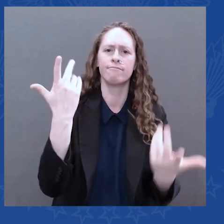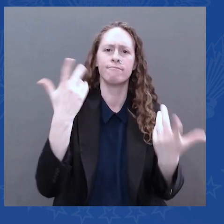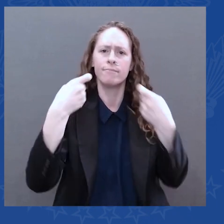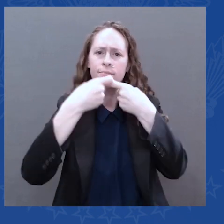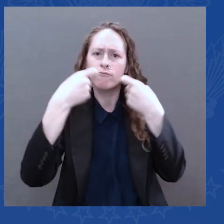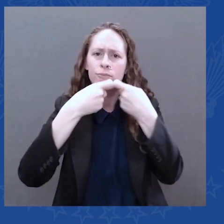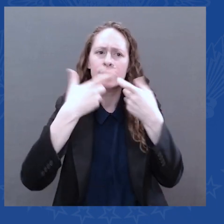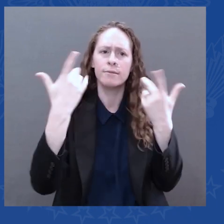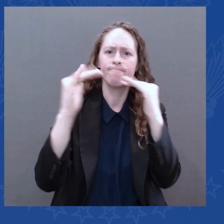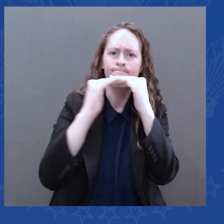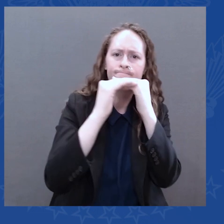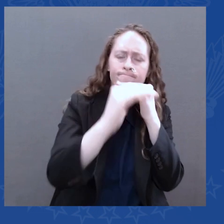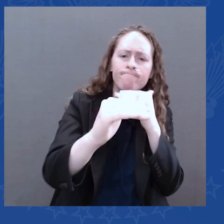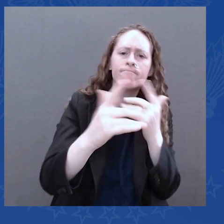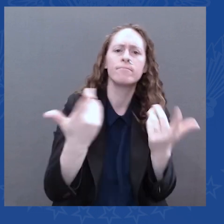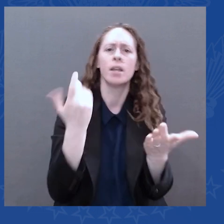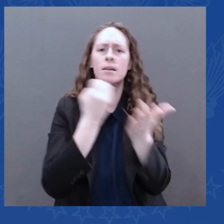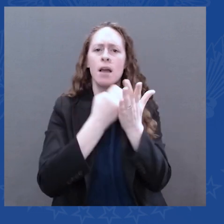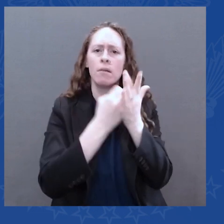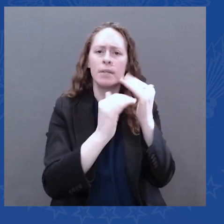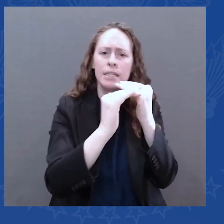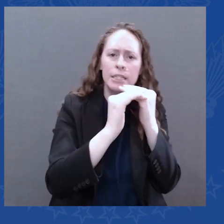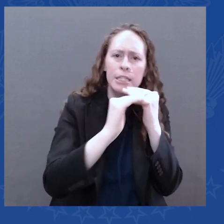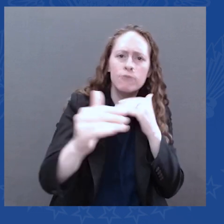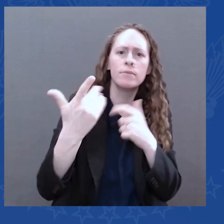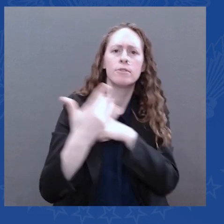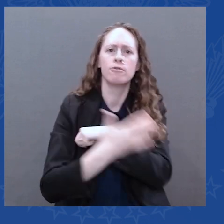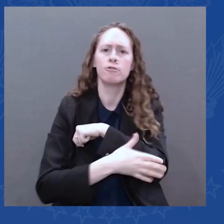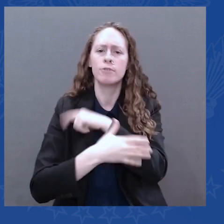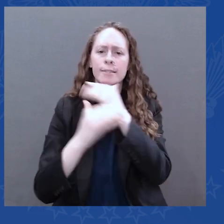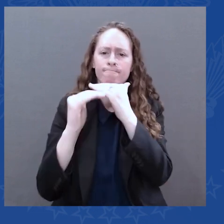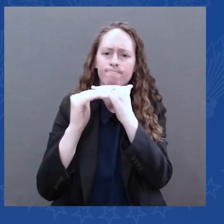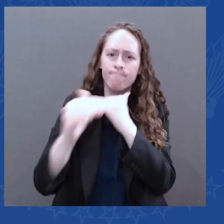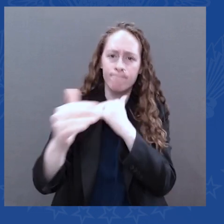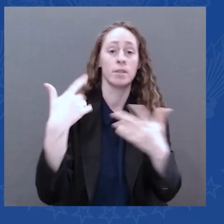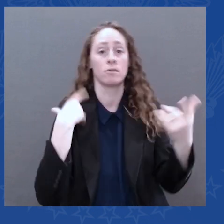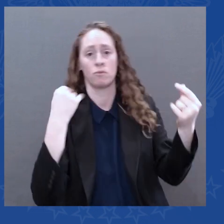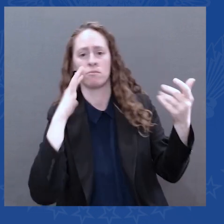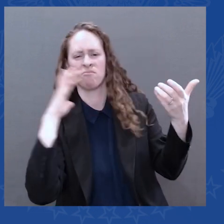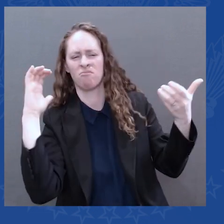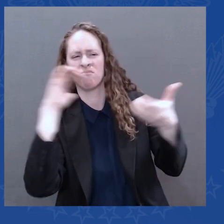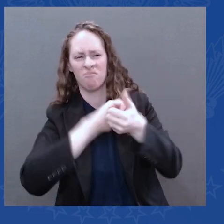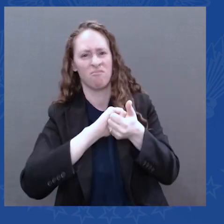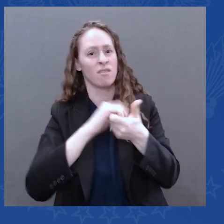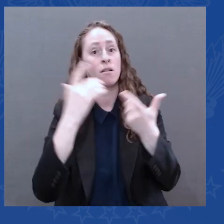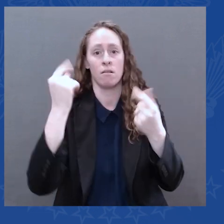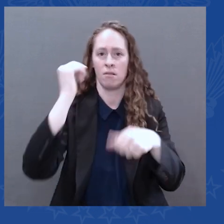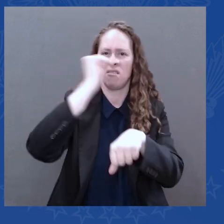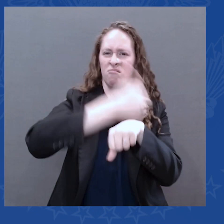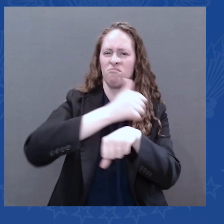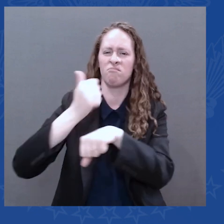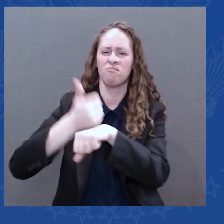to implement these changes and drive progress that will be co-chaired by representatives from the White House